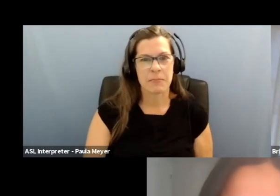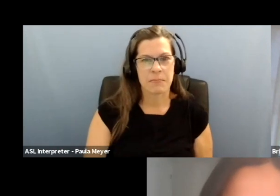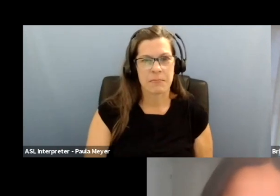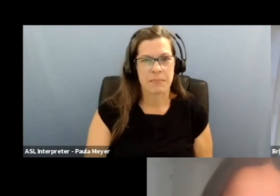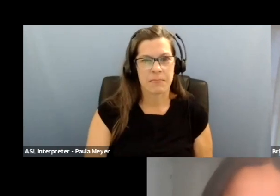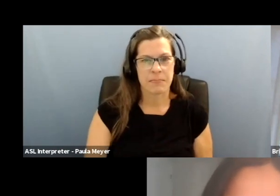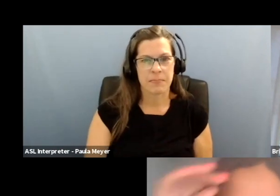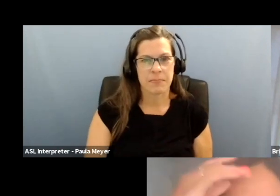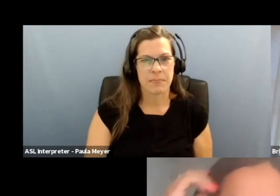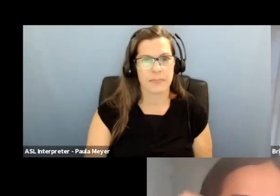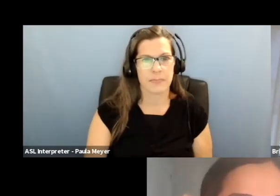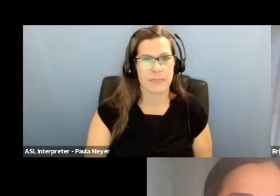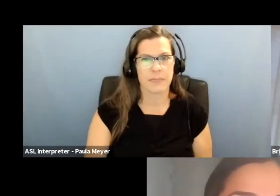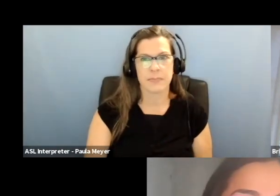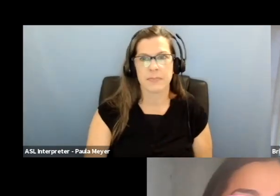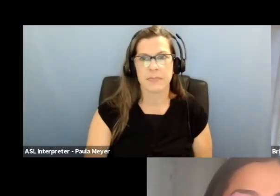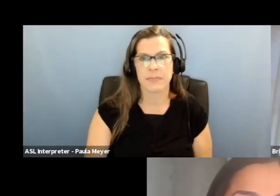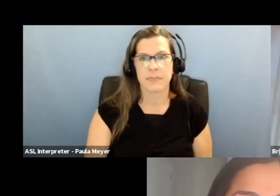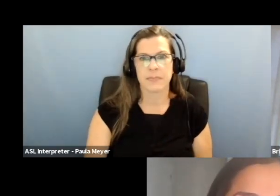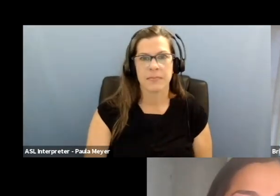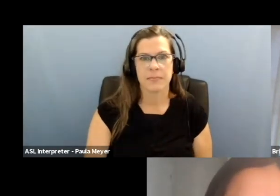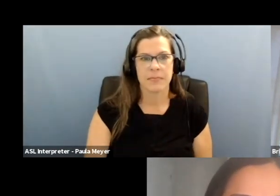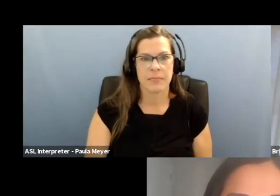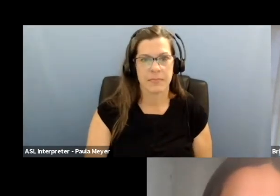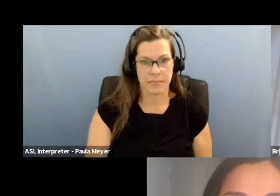Yes. So this is a meta conversation showing